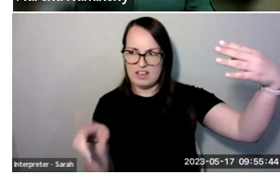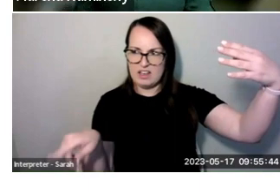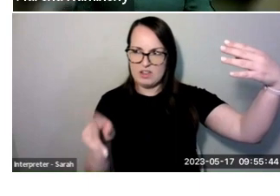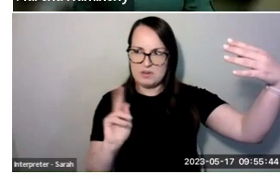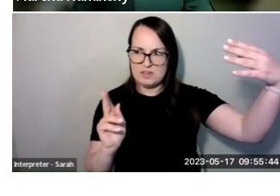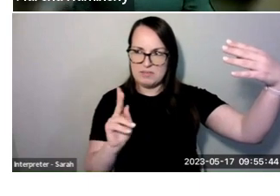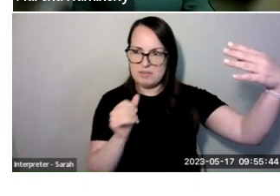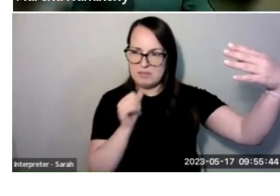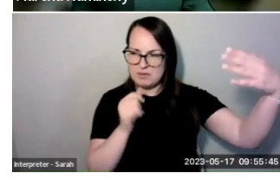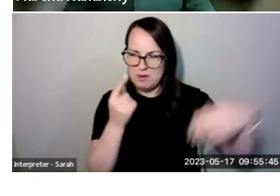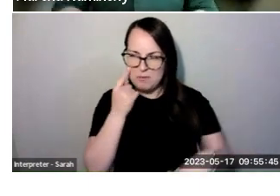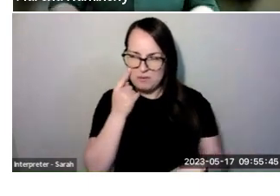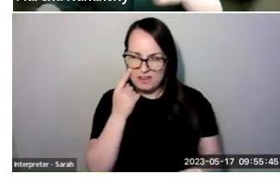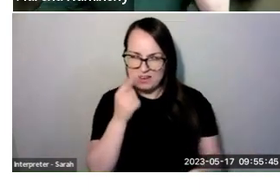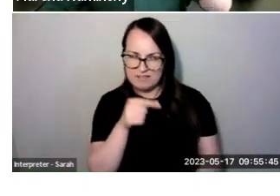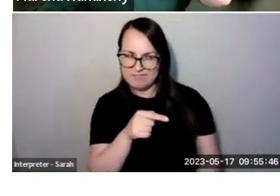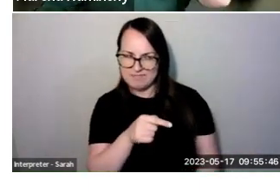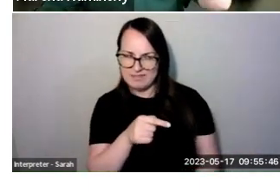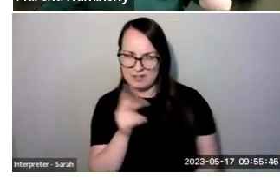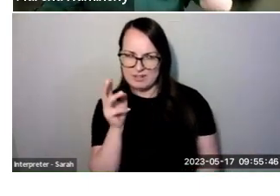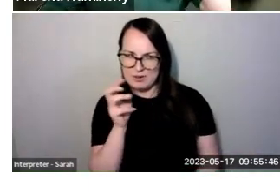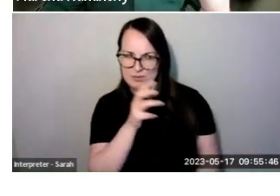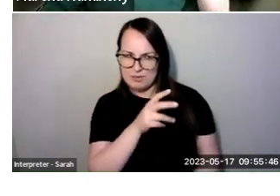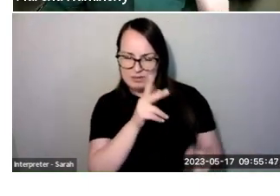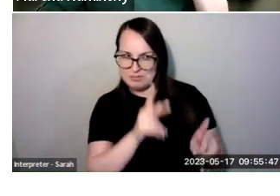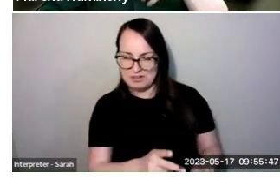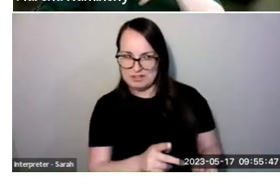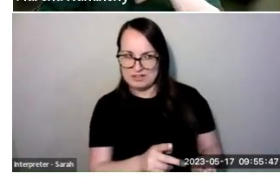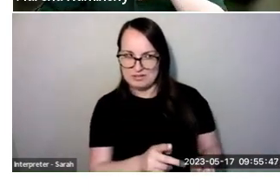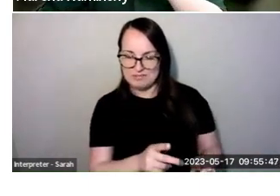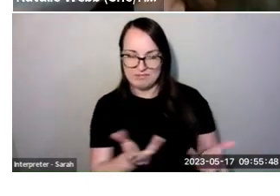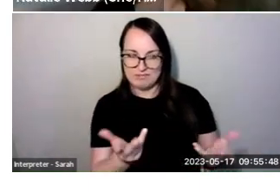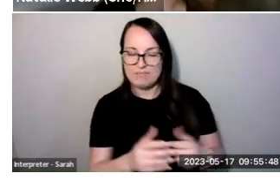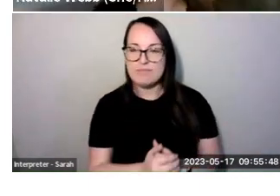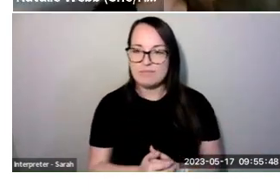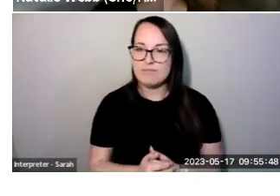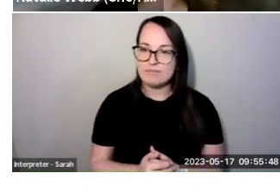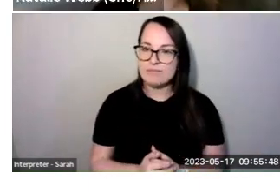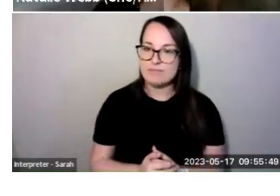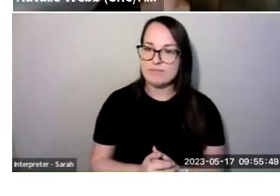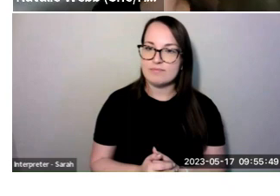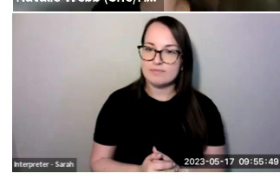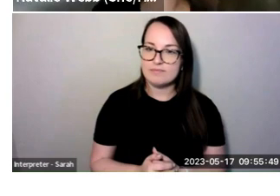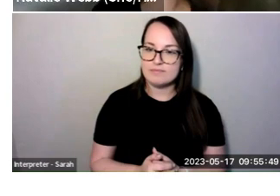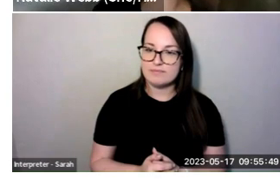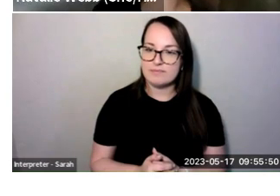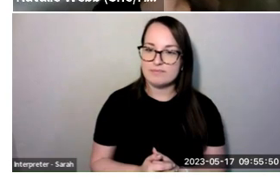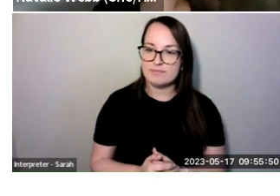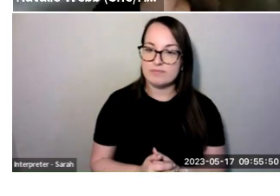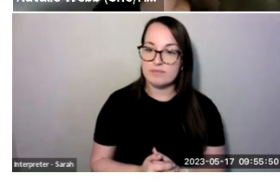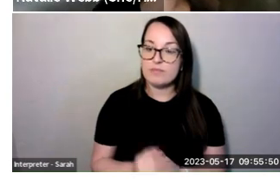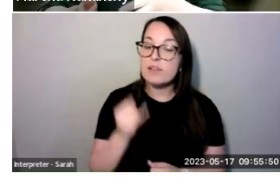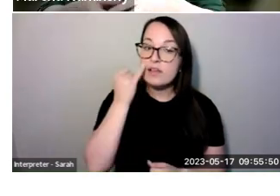on the stage with the spotlight on them